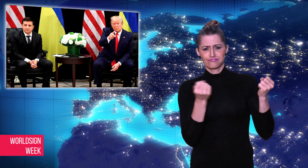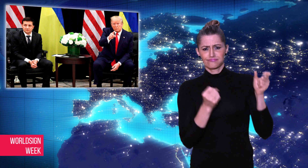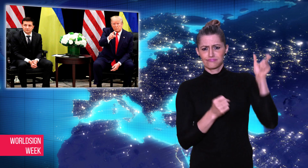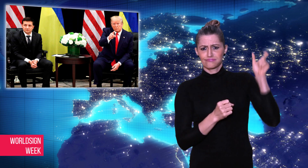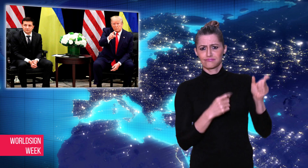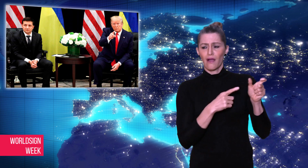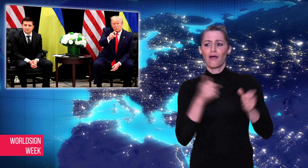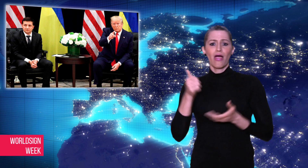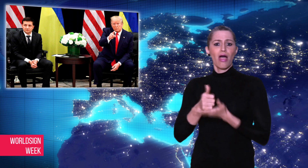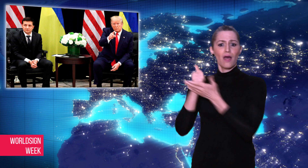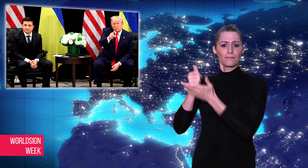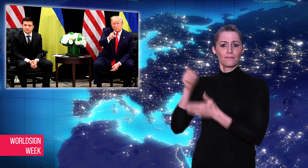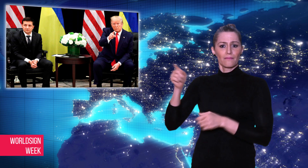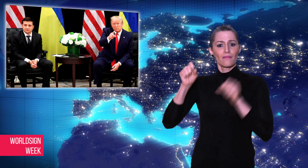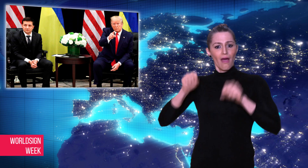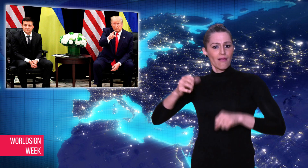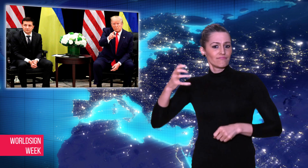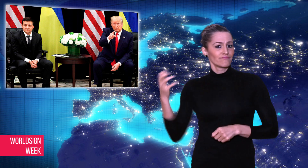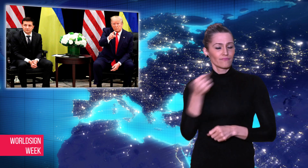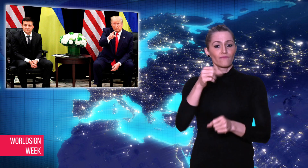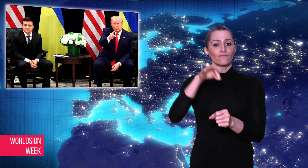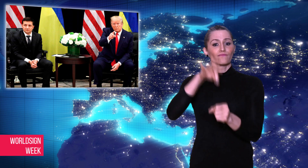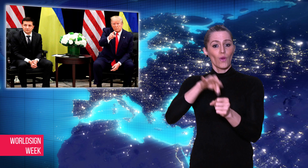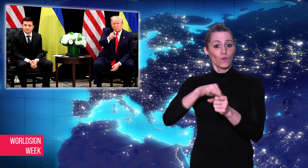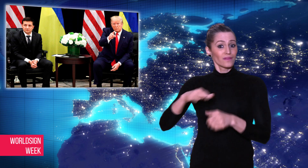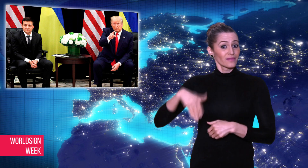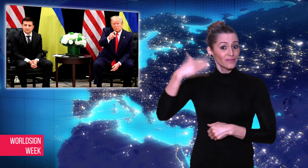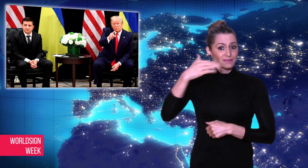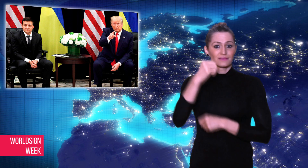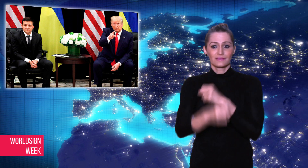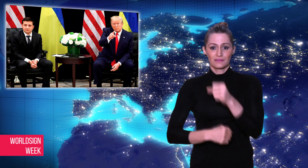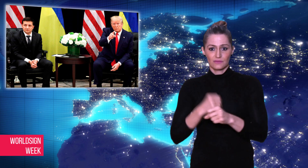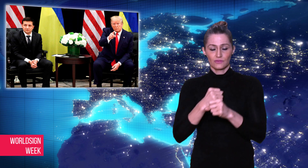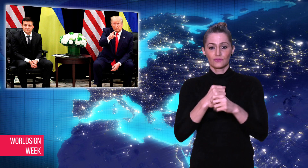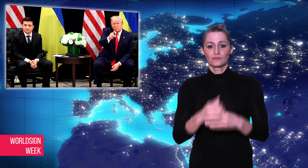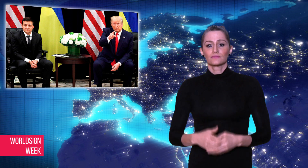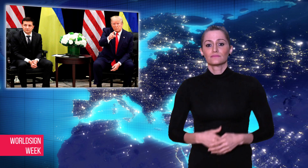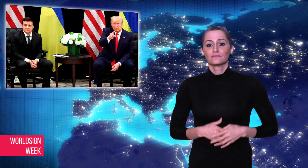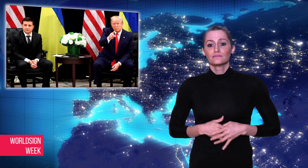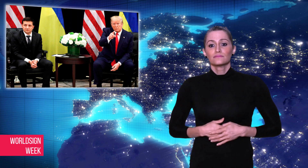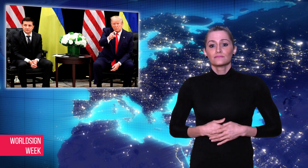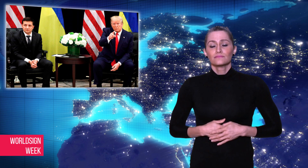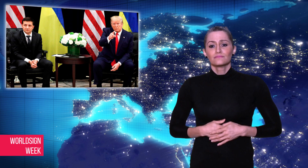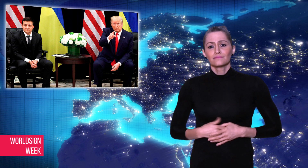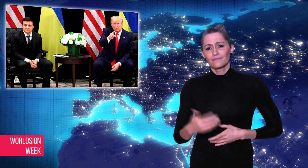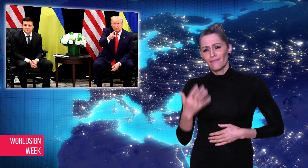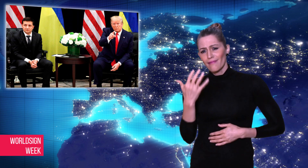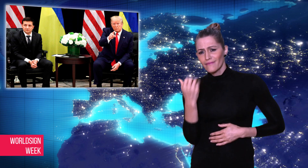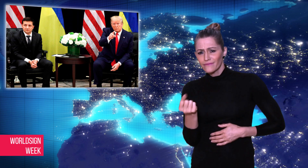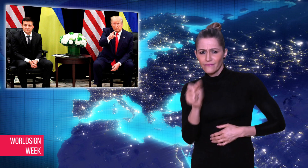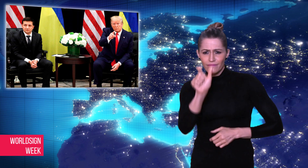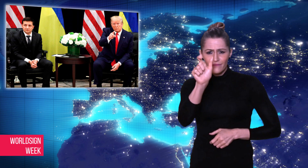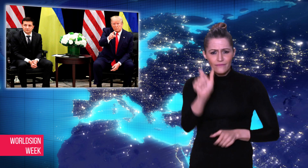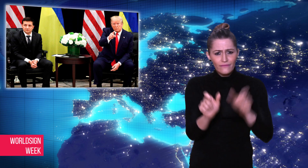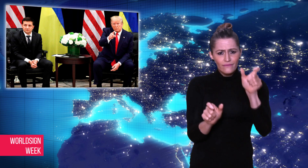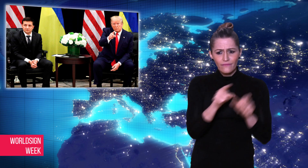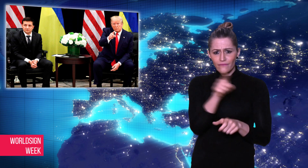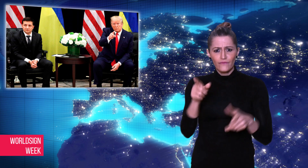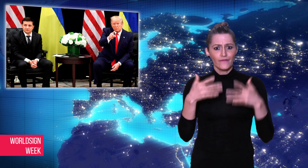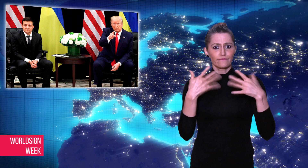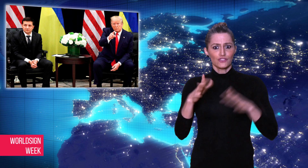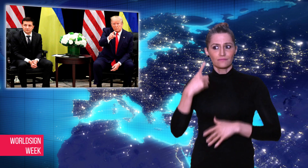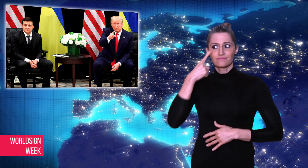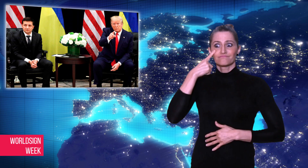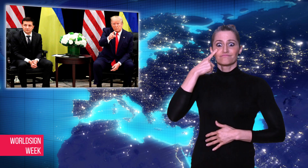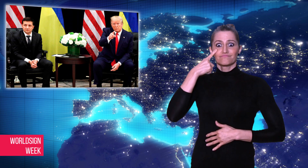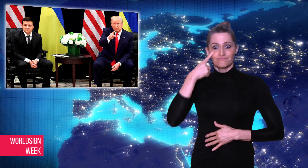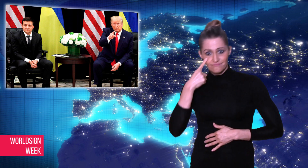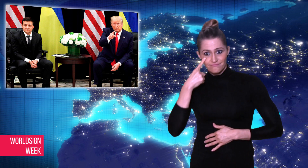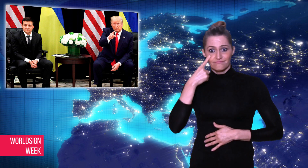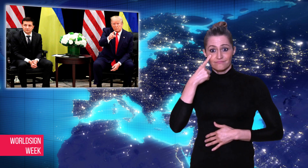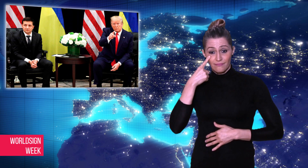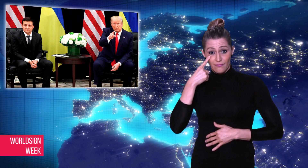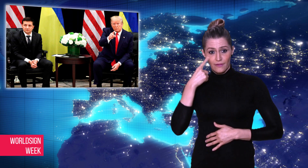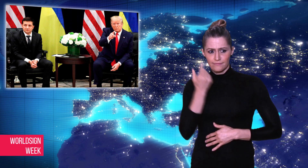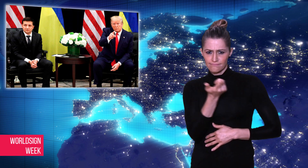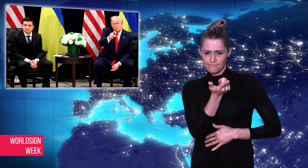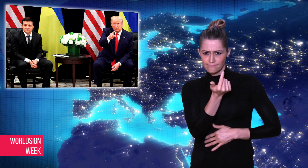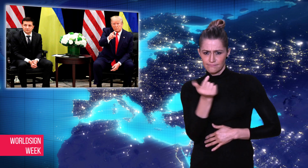next year. Some of the witnesses who were called